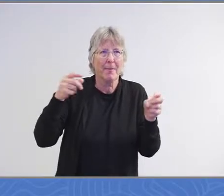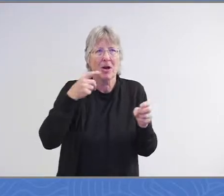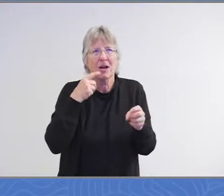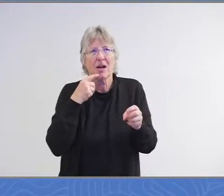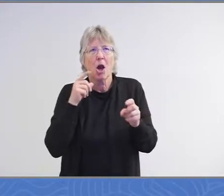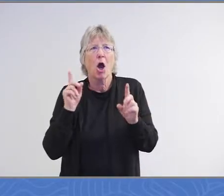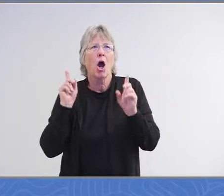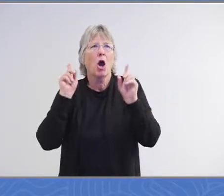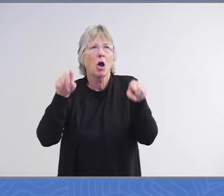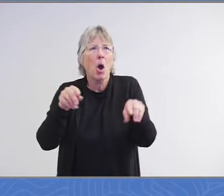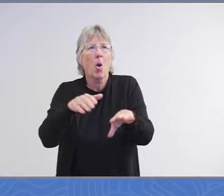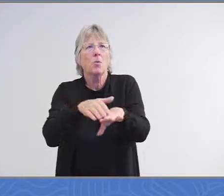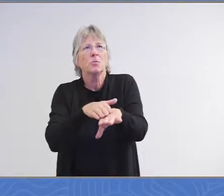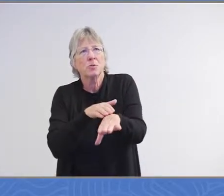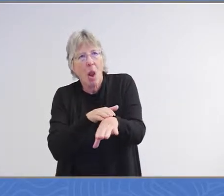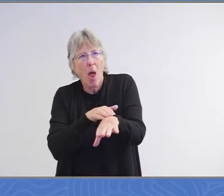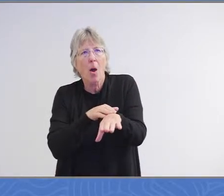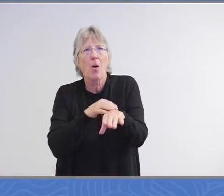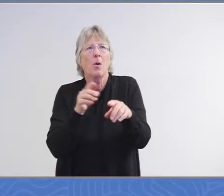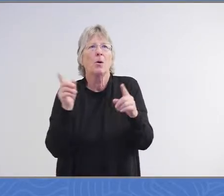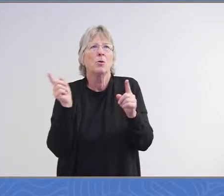That's what we need to do here. Thank you.